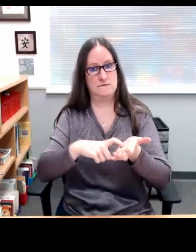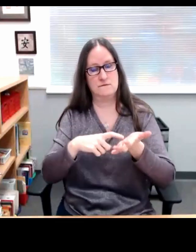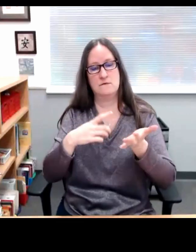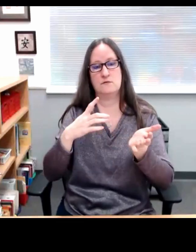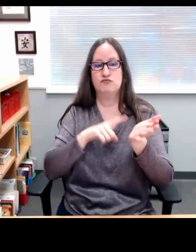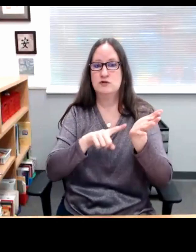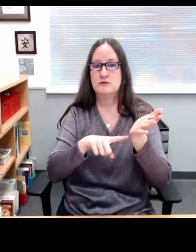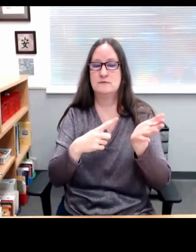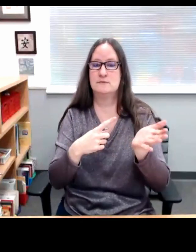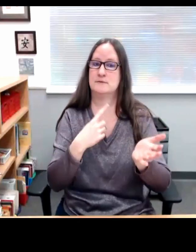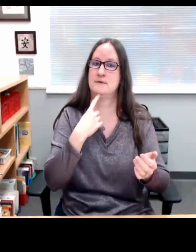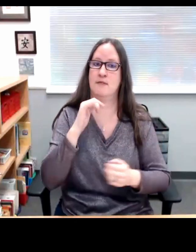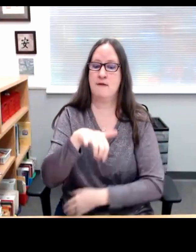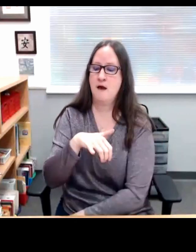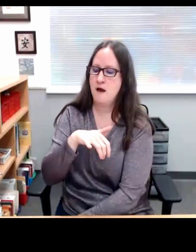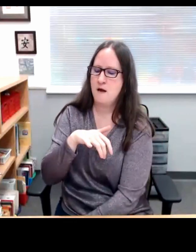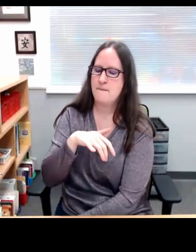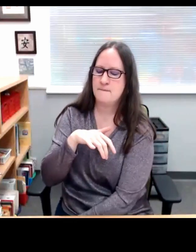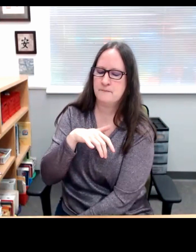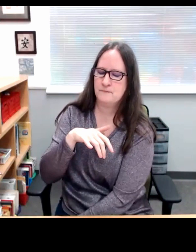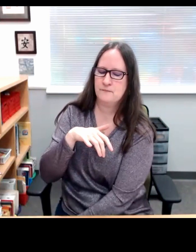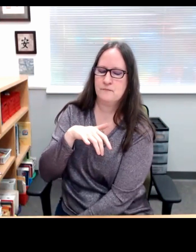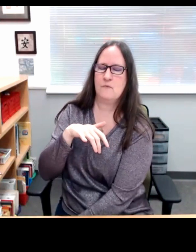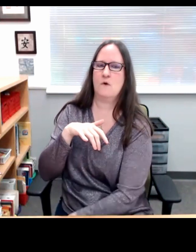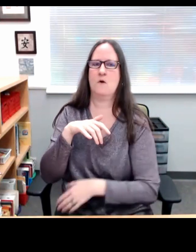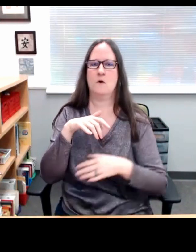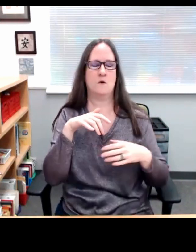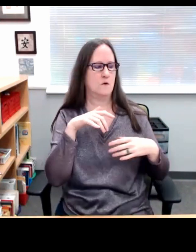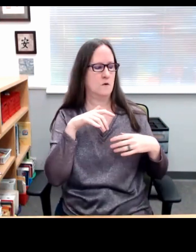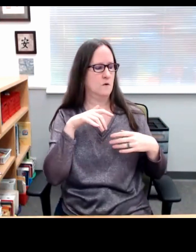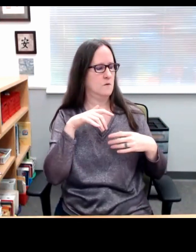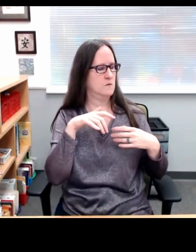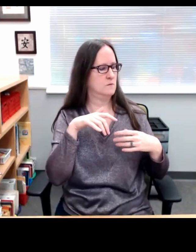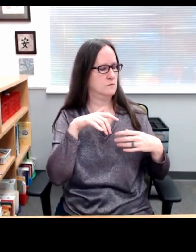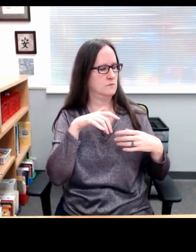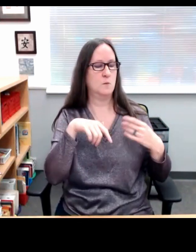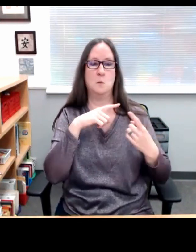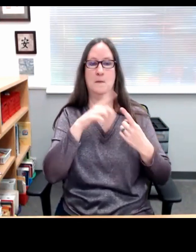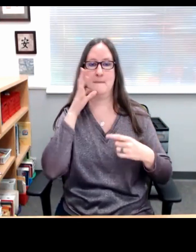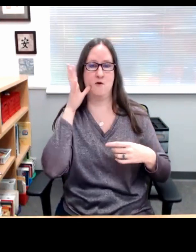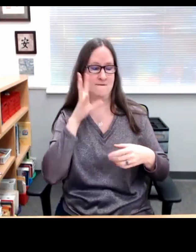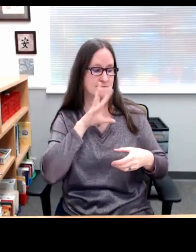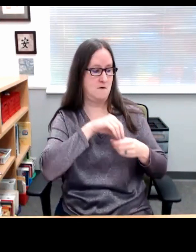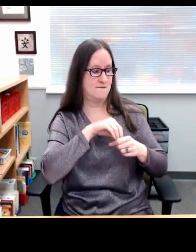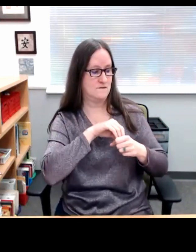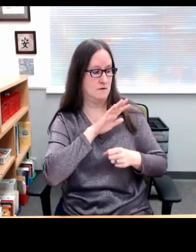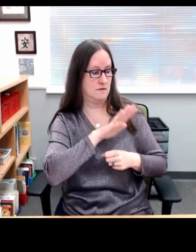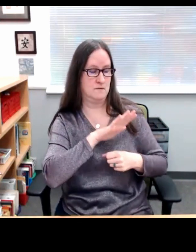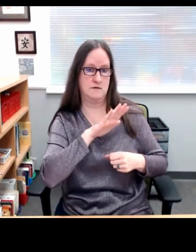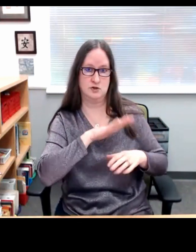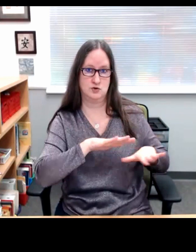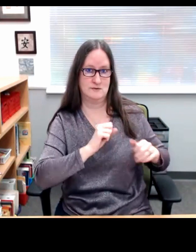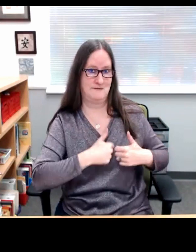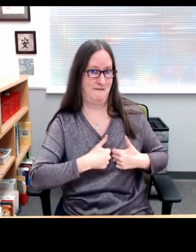parents involved in the lives of their children. Research has shown that when parents are involved